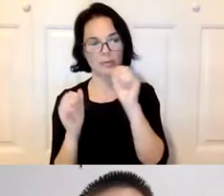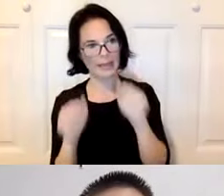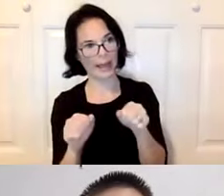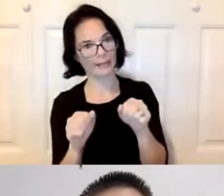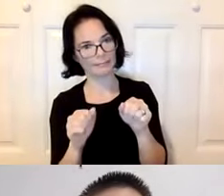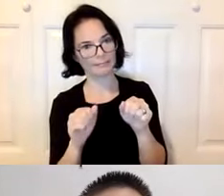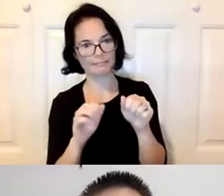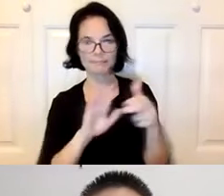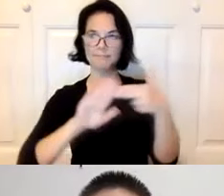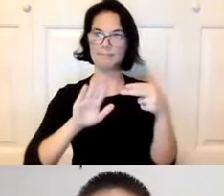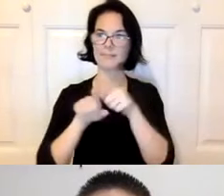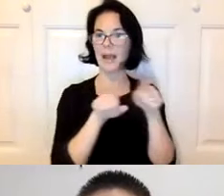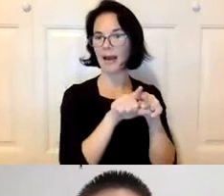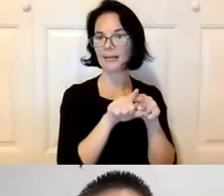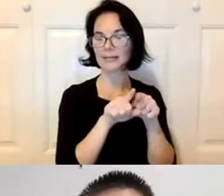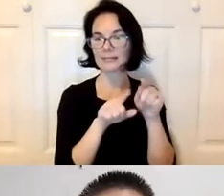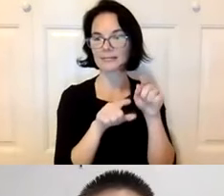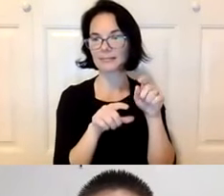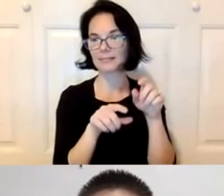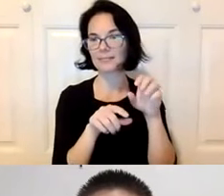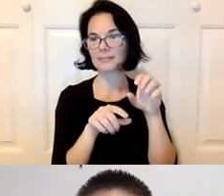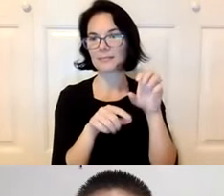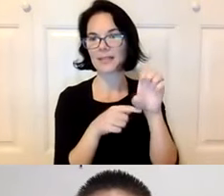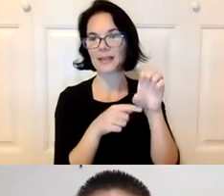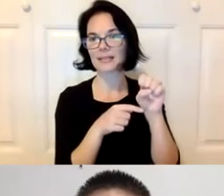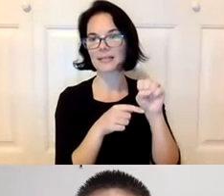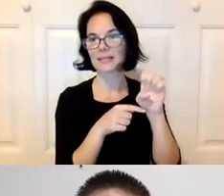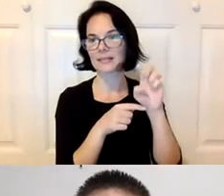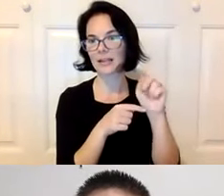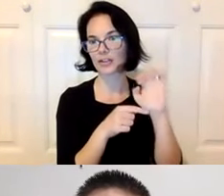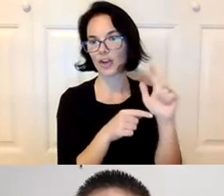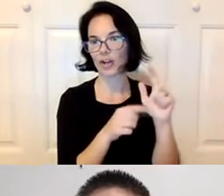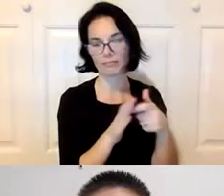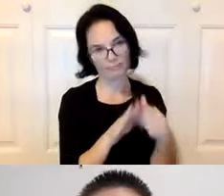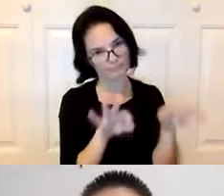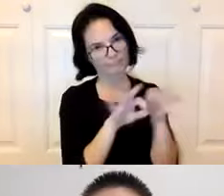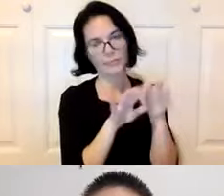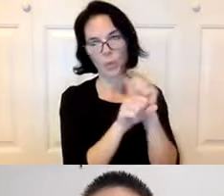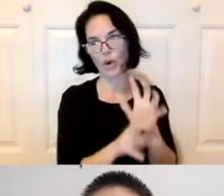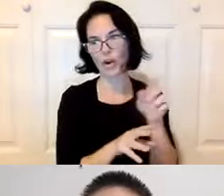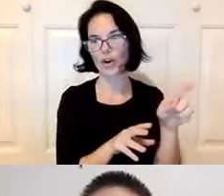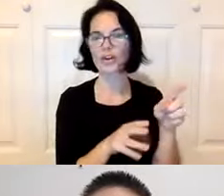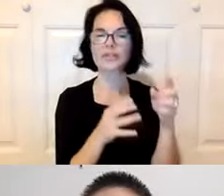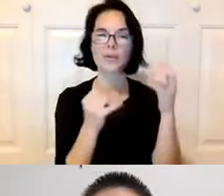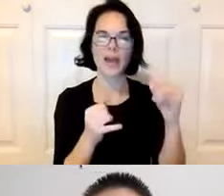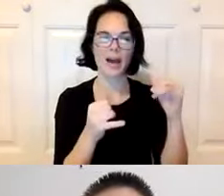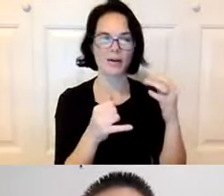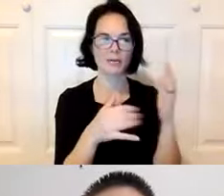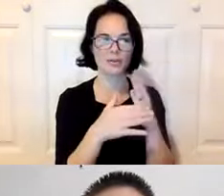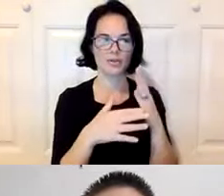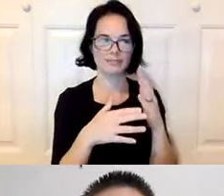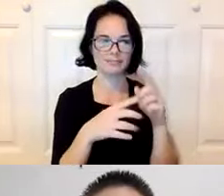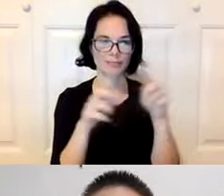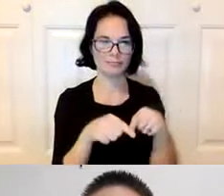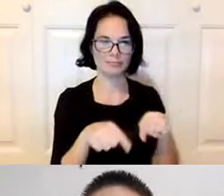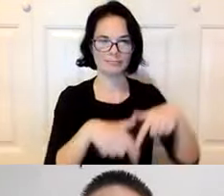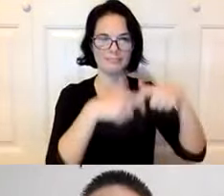Let me pause my screen sharing for a second until I navigate to that page....